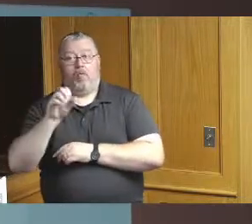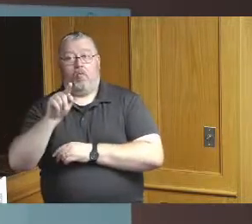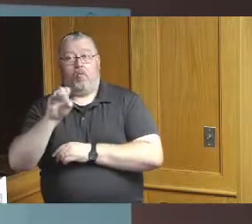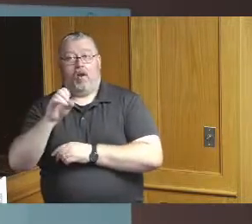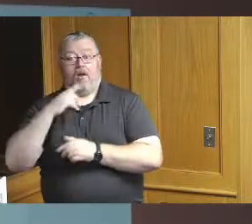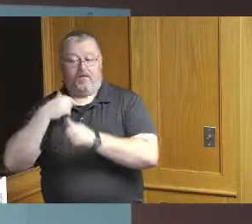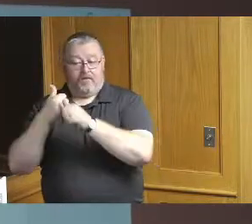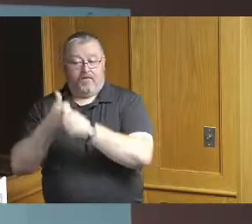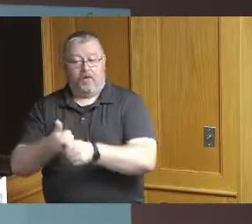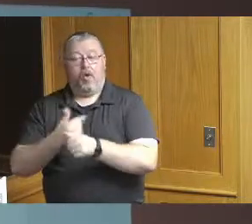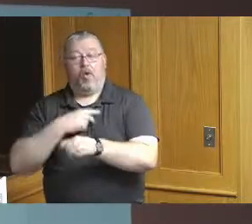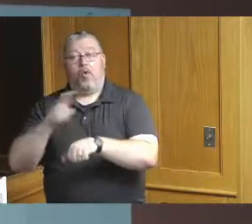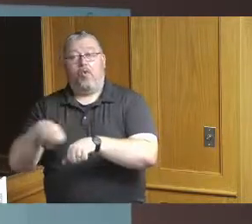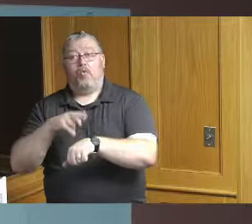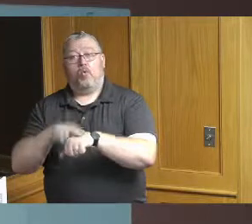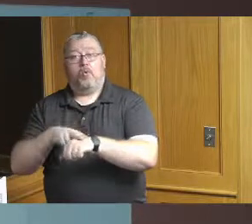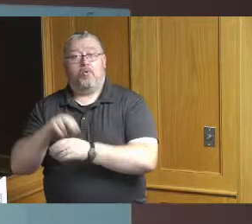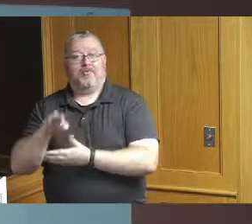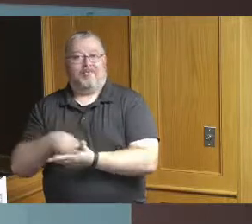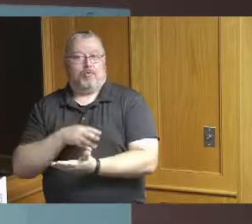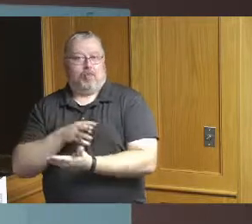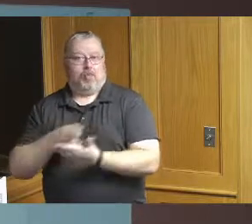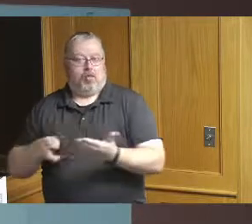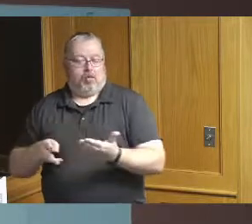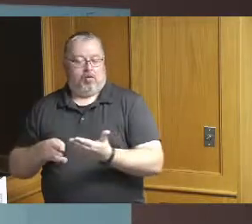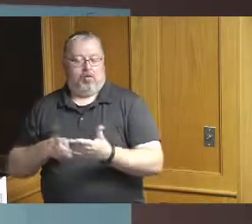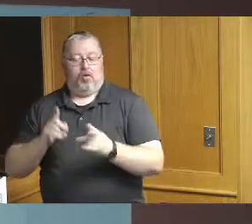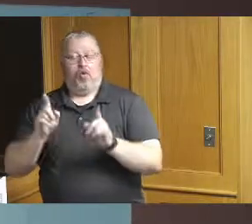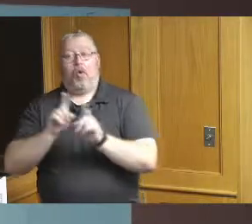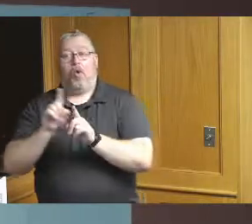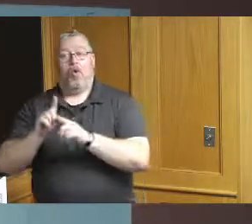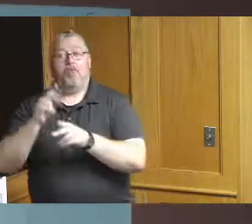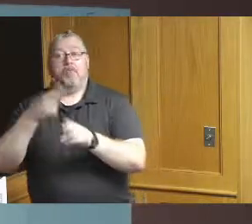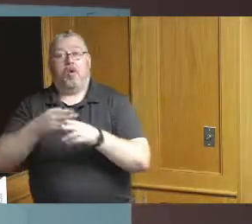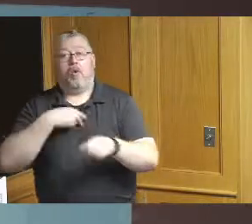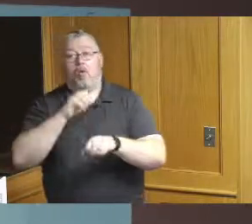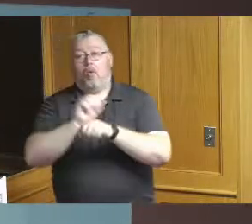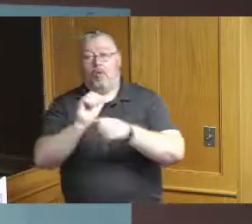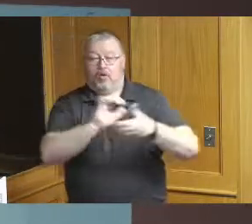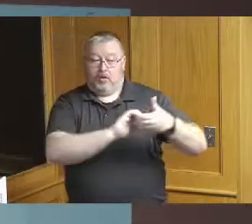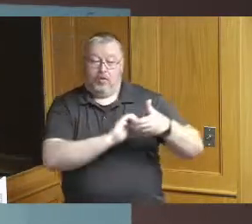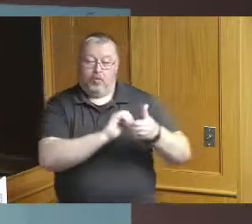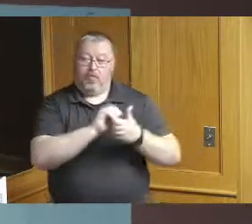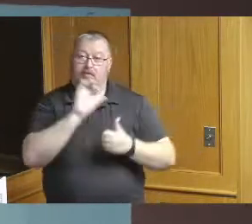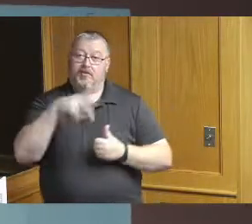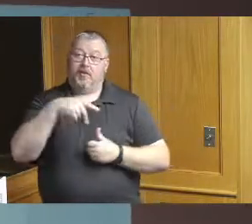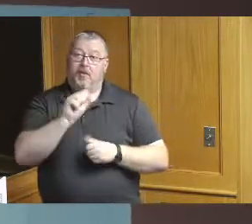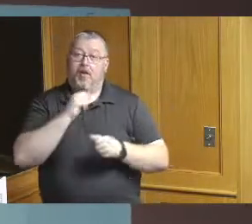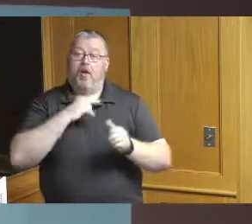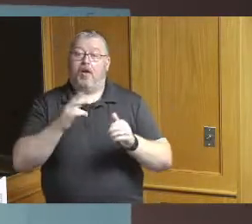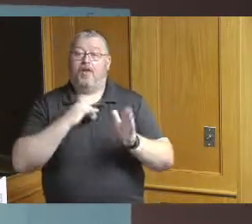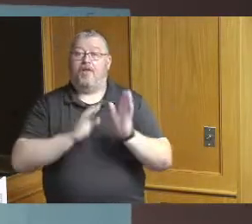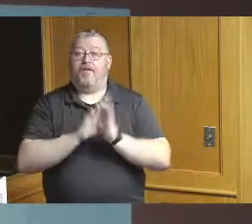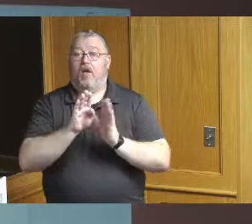regular schedule it also states that we'll work with cps to develop an efficient routing scheme